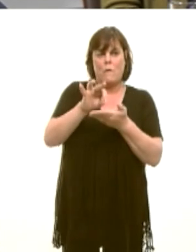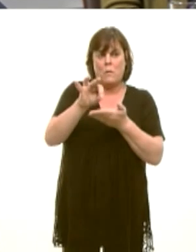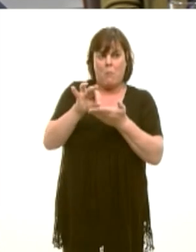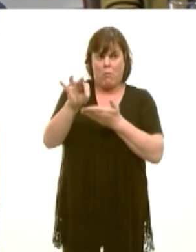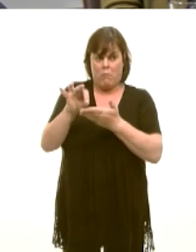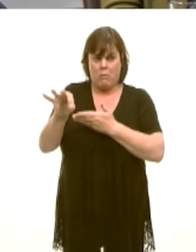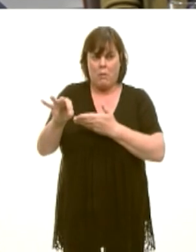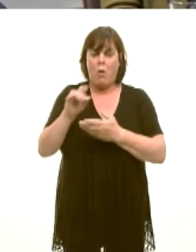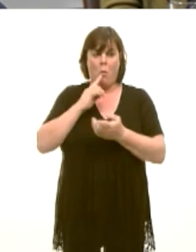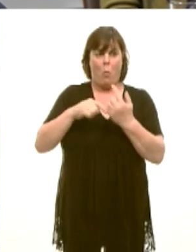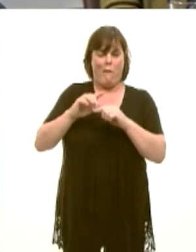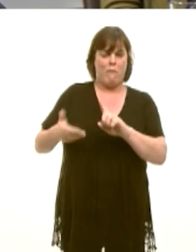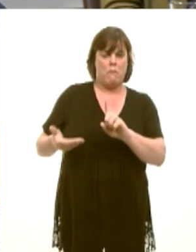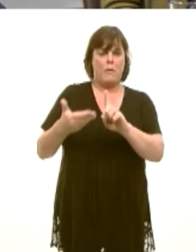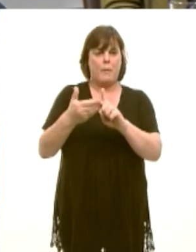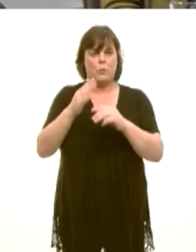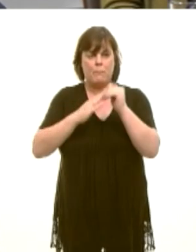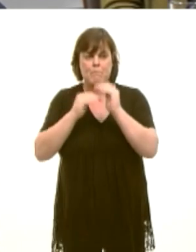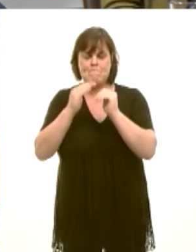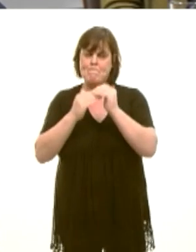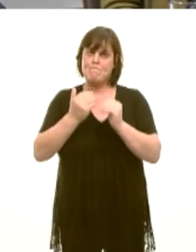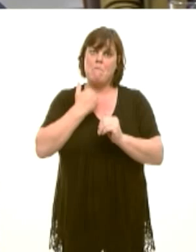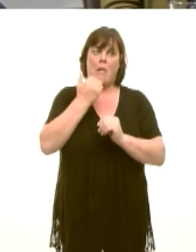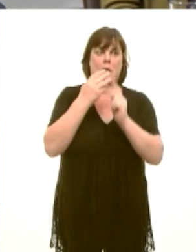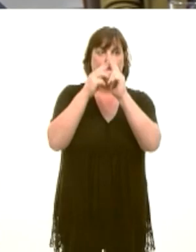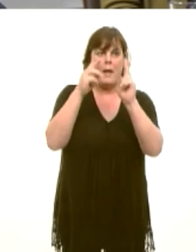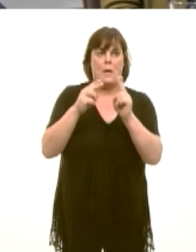that. We have ensured that local authorities are able to access finance in order to be